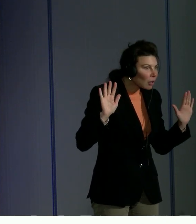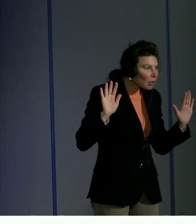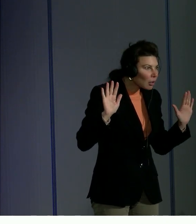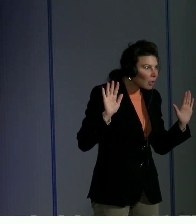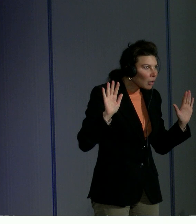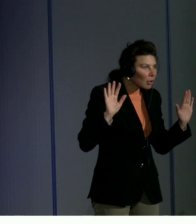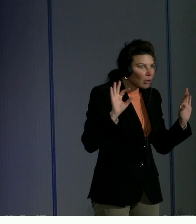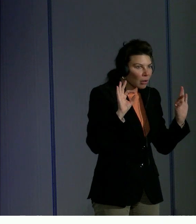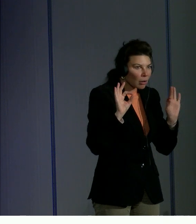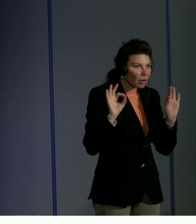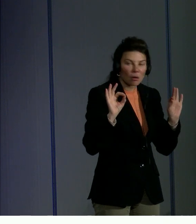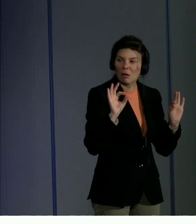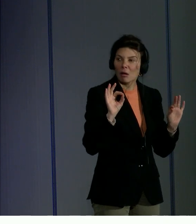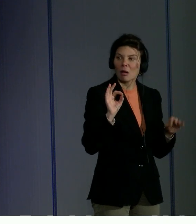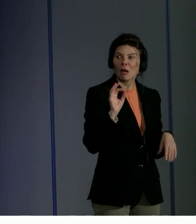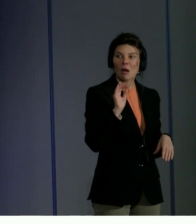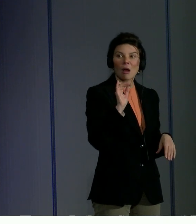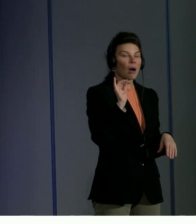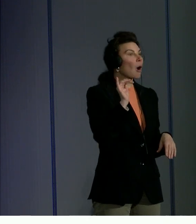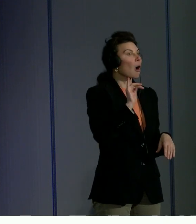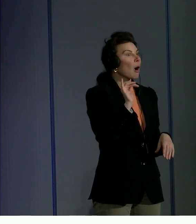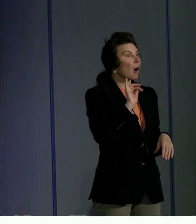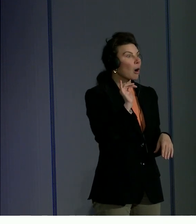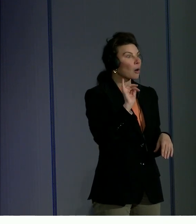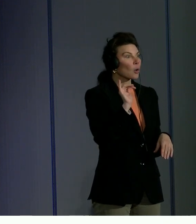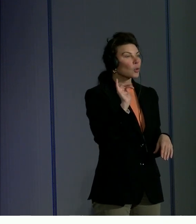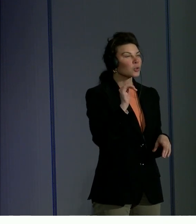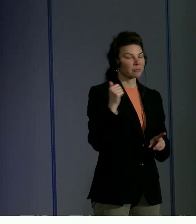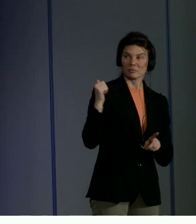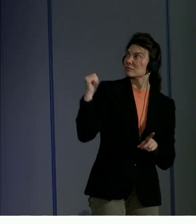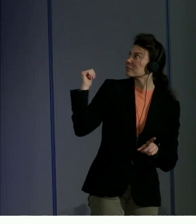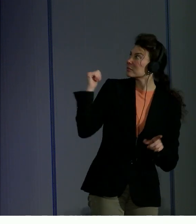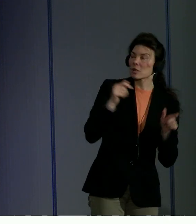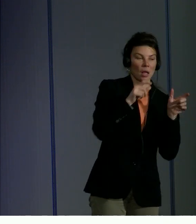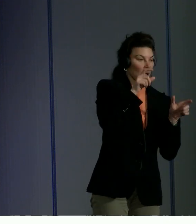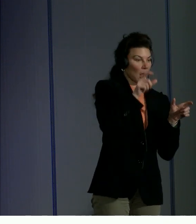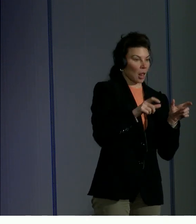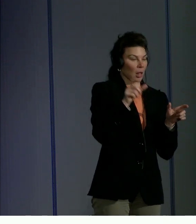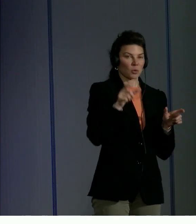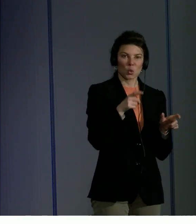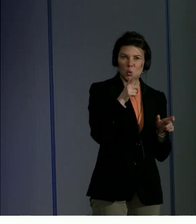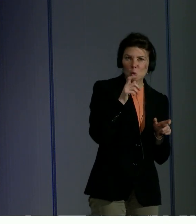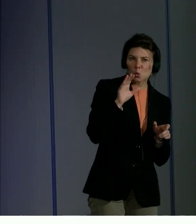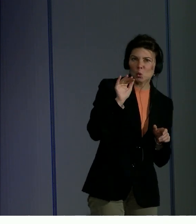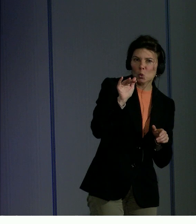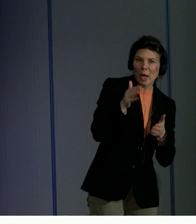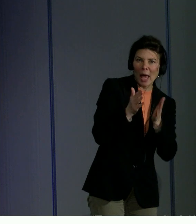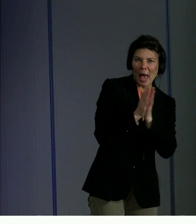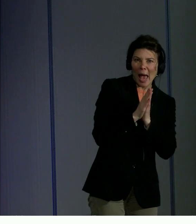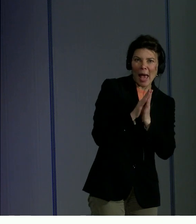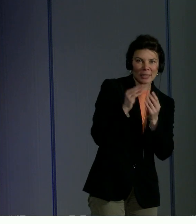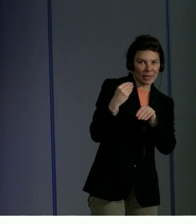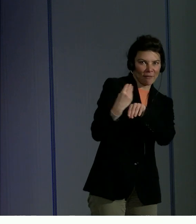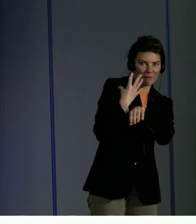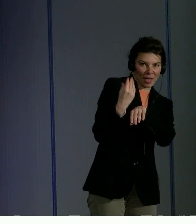And also did we mention the columns who you seek out input from and advice from and contribution